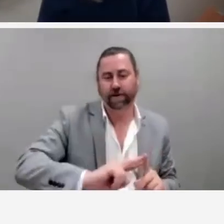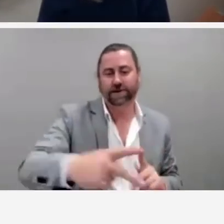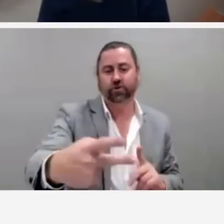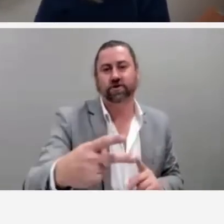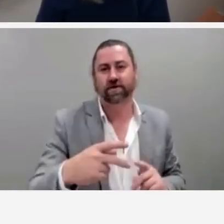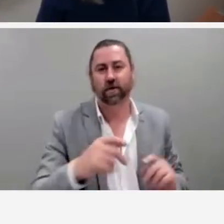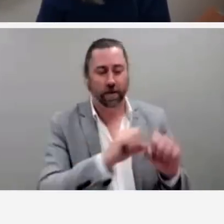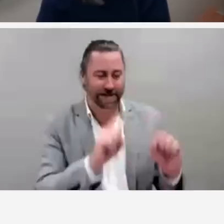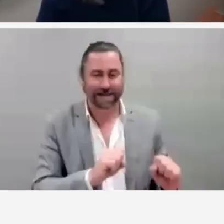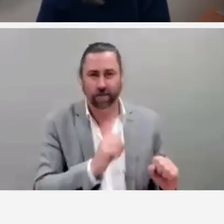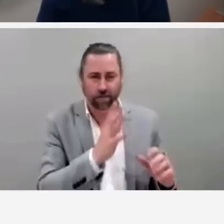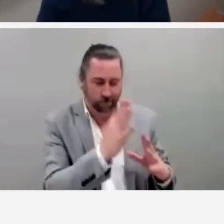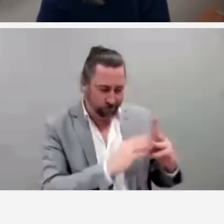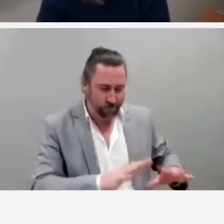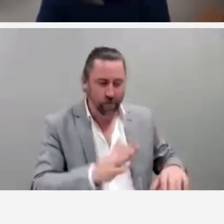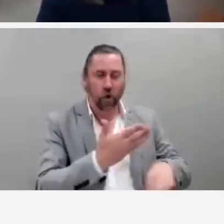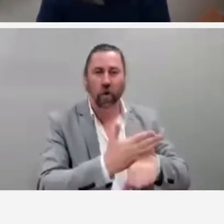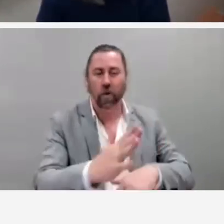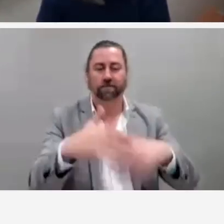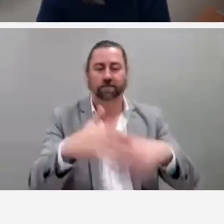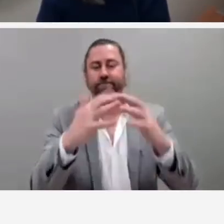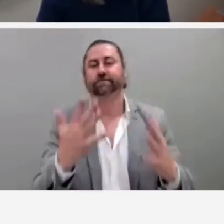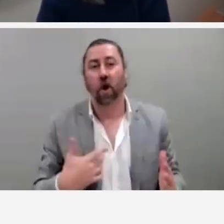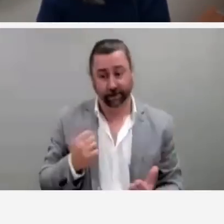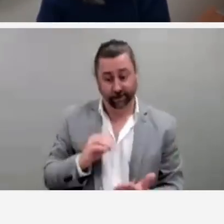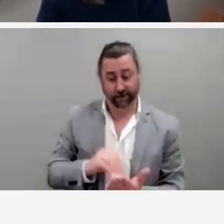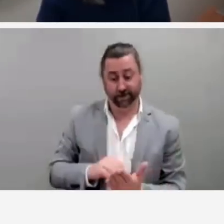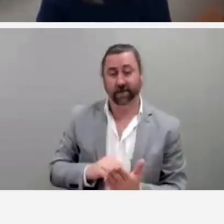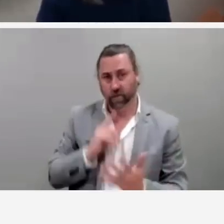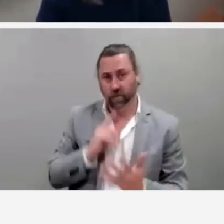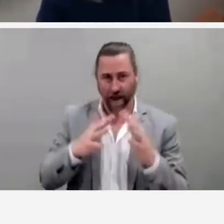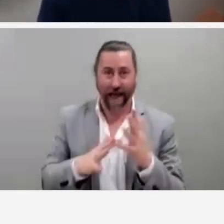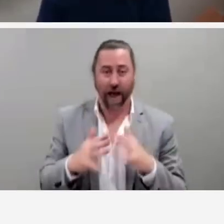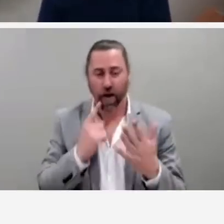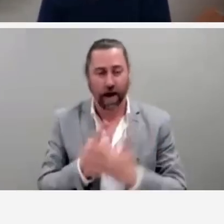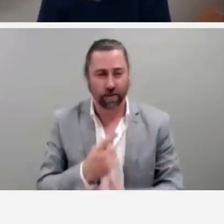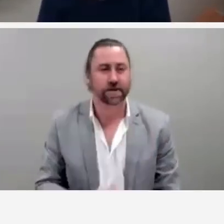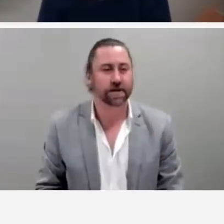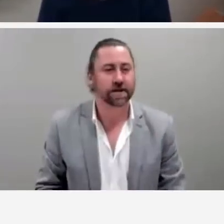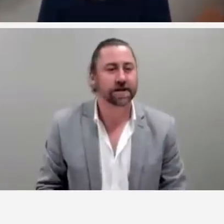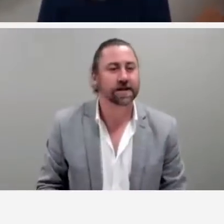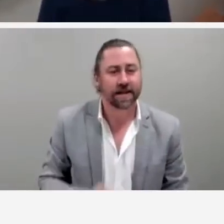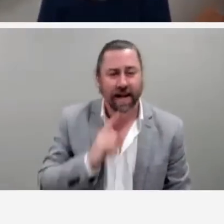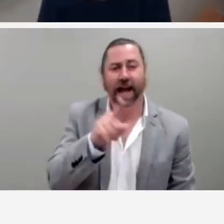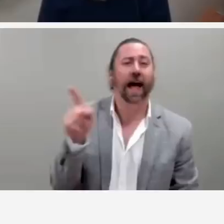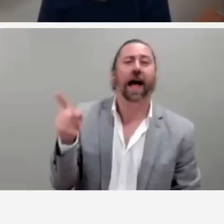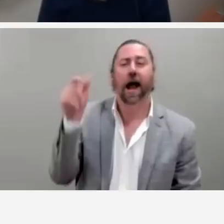I've written it down and we'll take that away. You saw it coming your way did you?